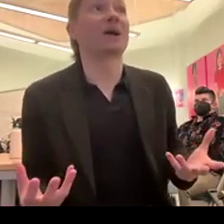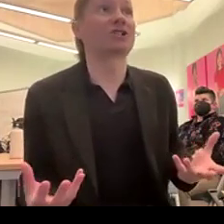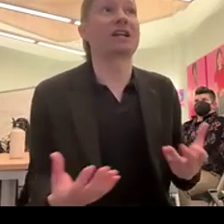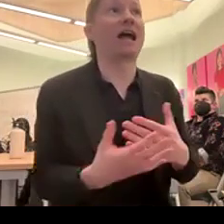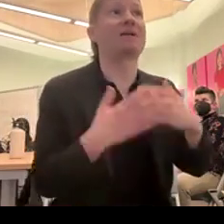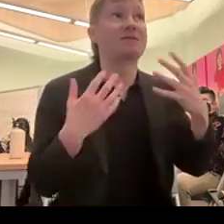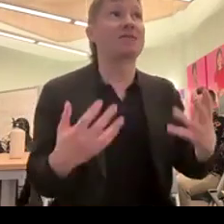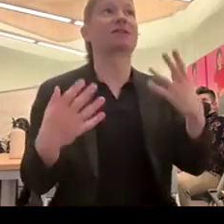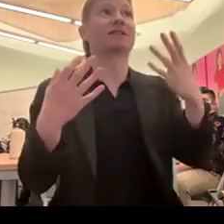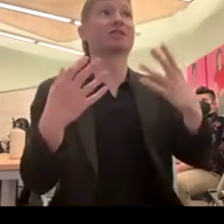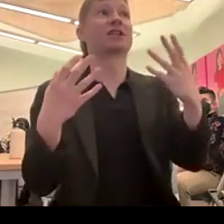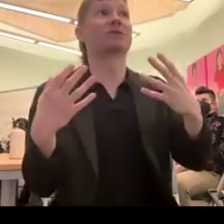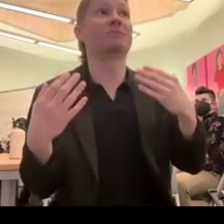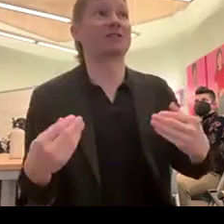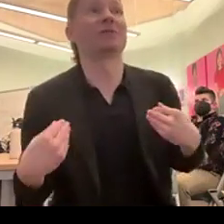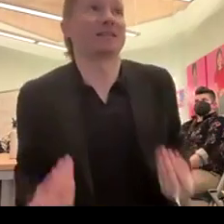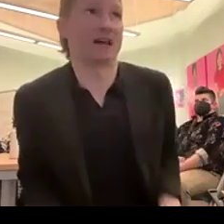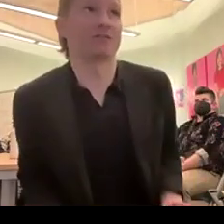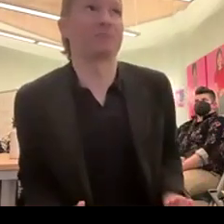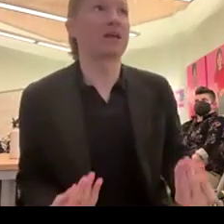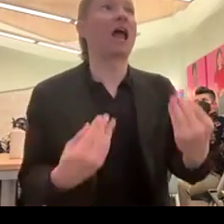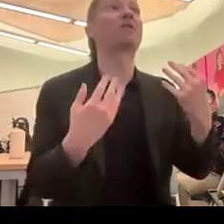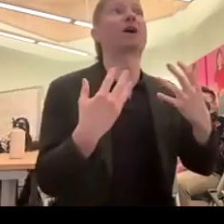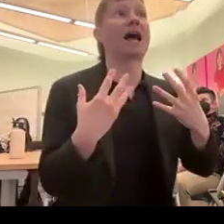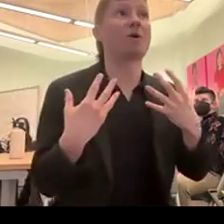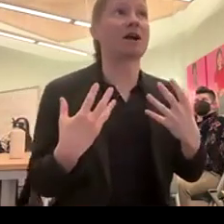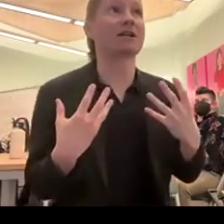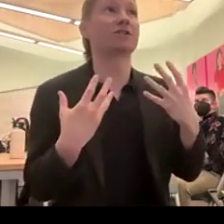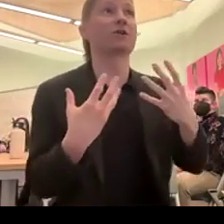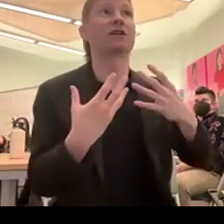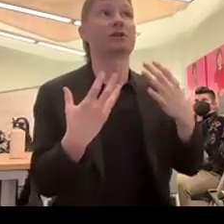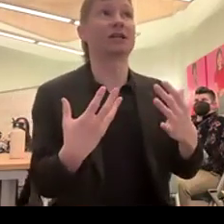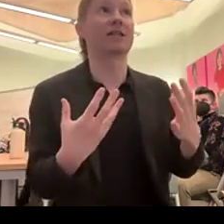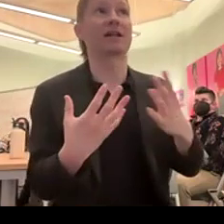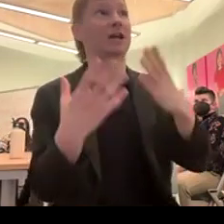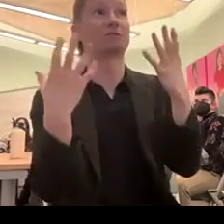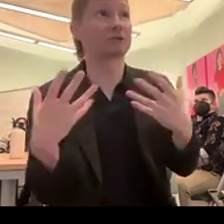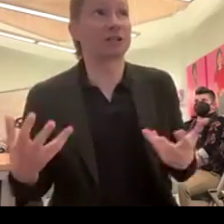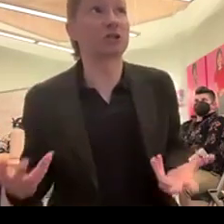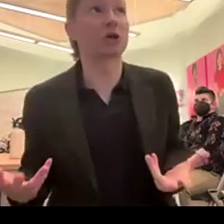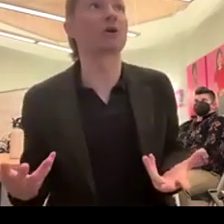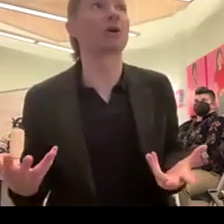meeting, I had no idea. And in that situation, I made the decision that was best for myself,